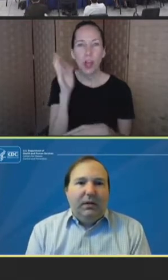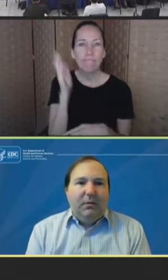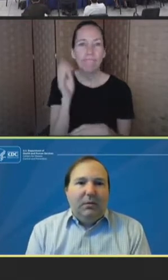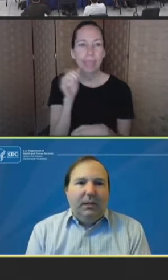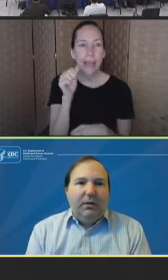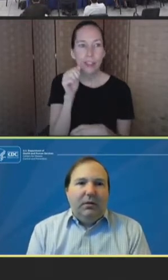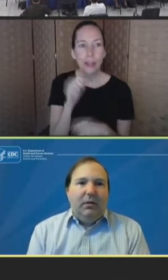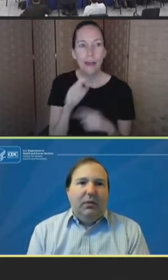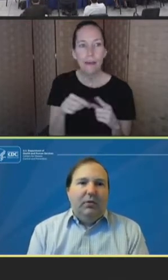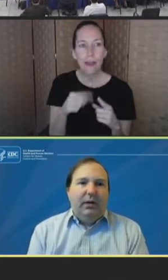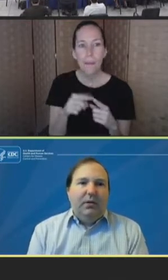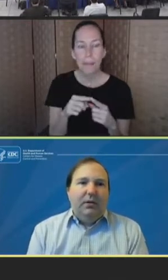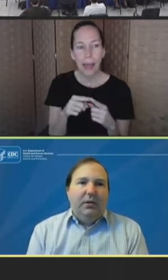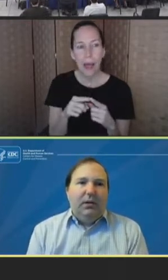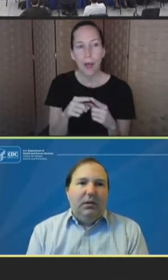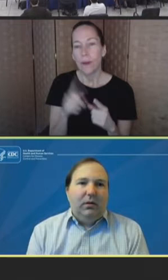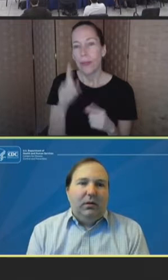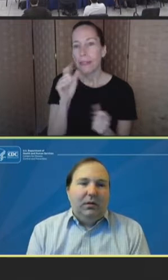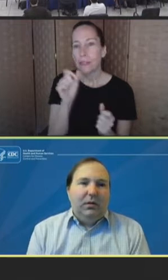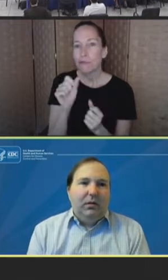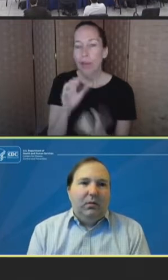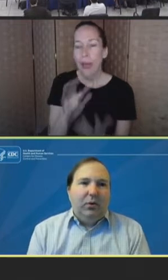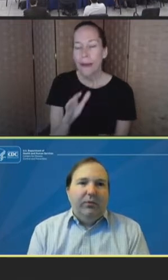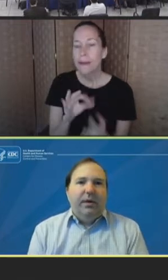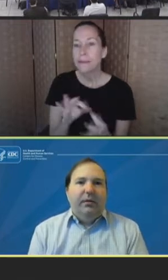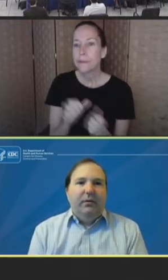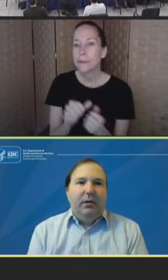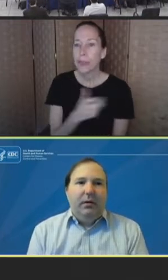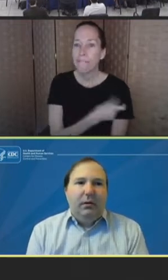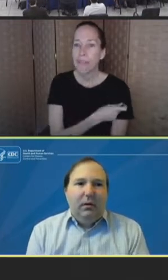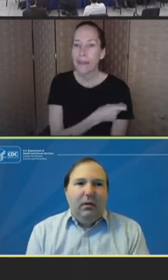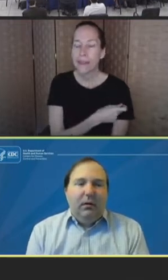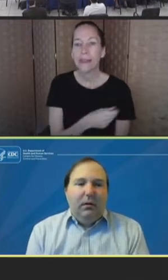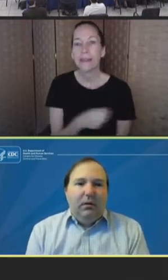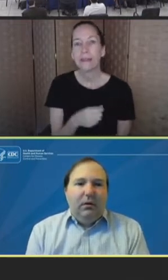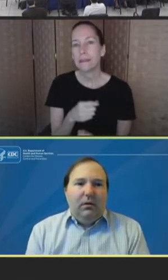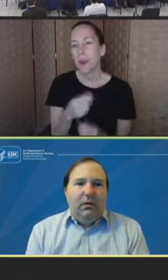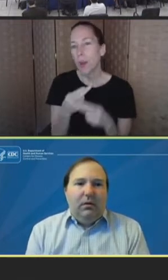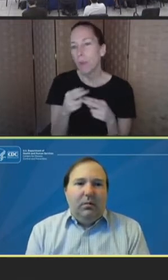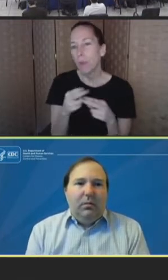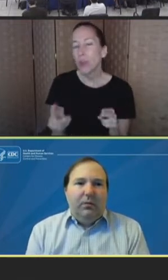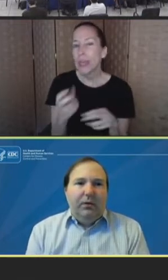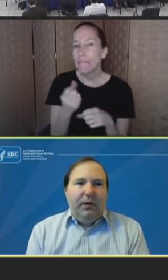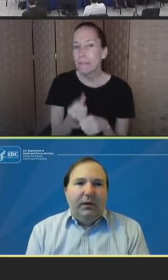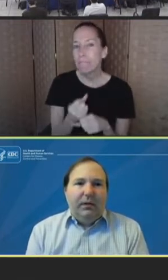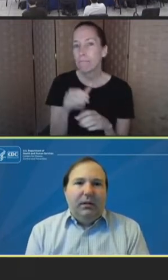implementation and strategies, and so I'll just give a brief reminder that the preferred vaccine